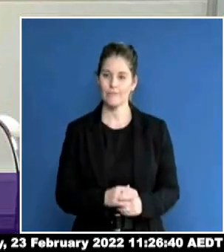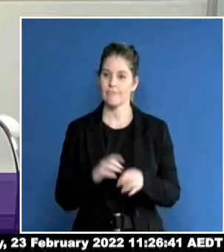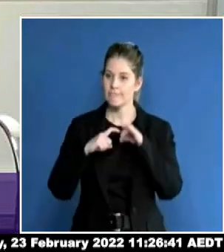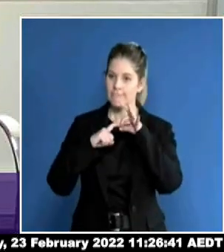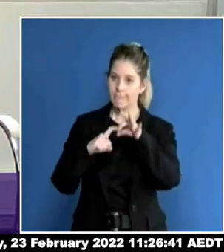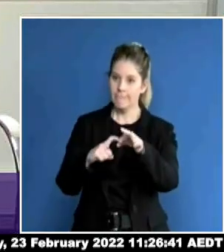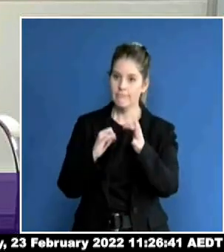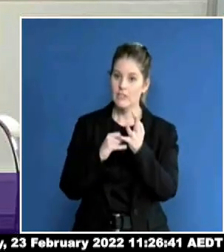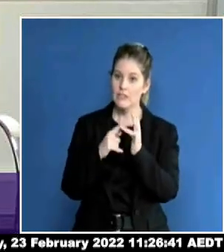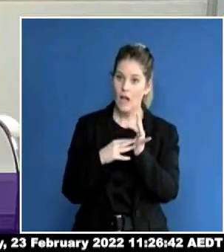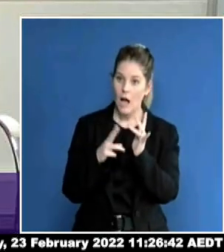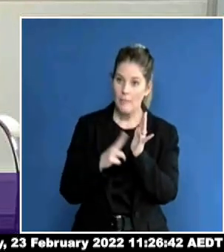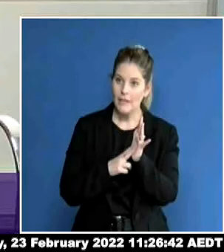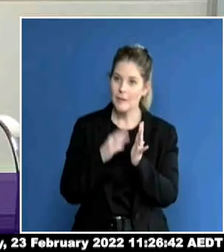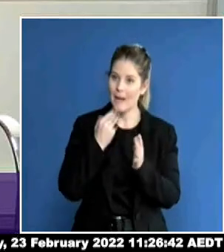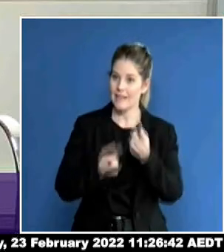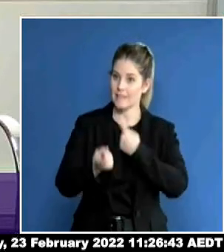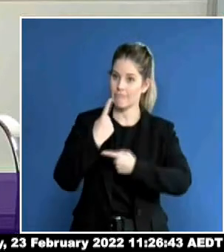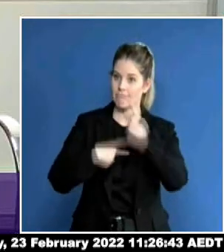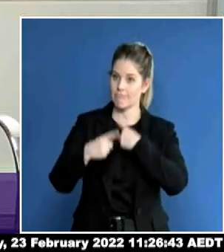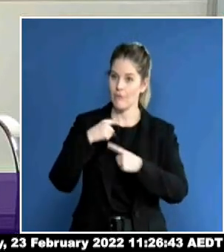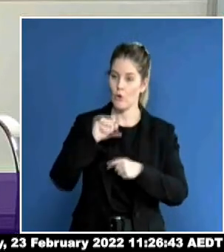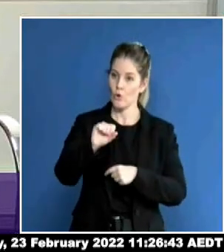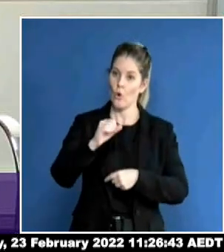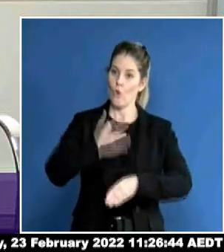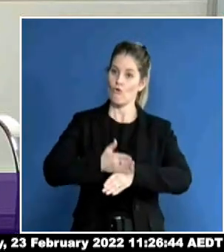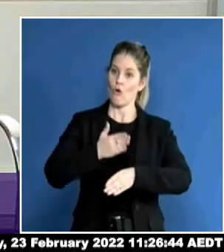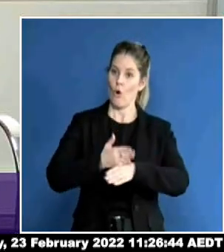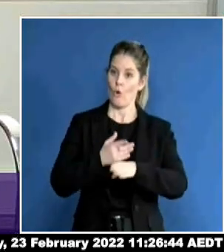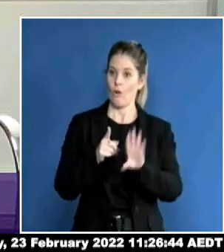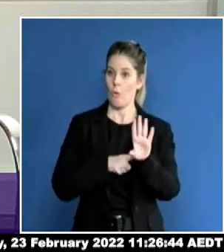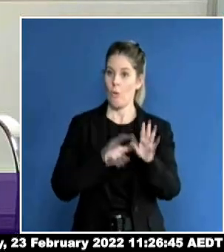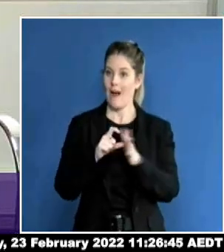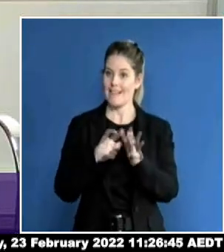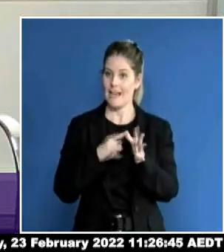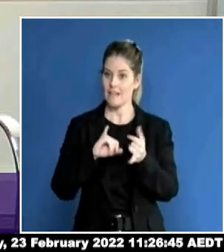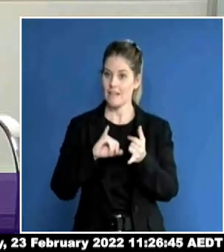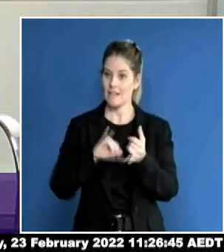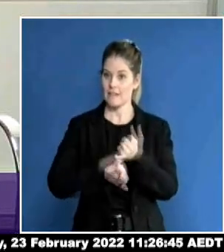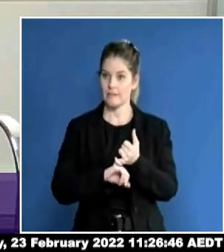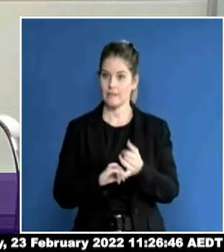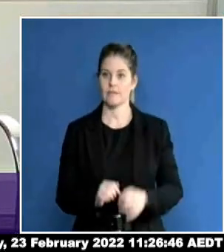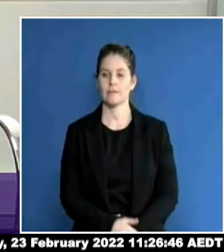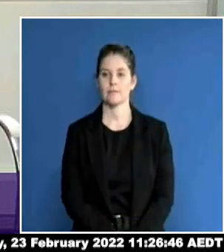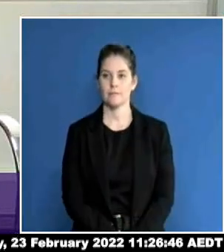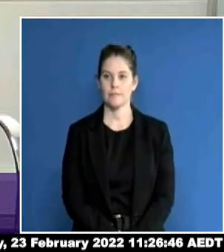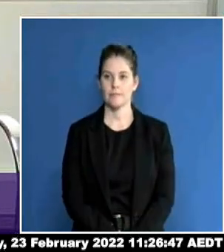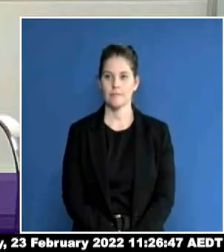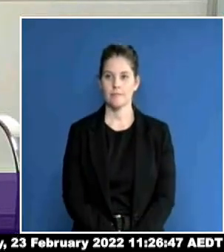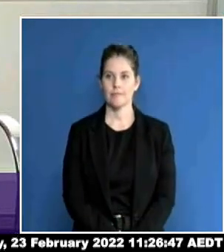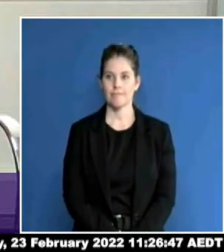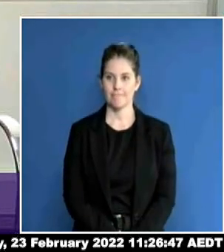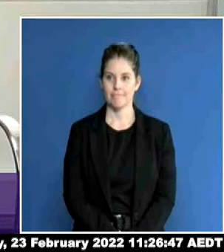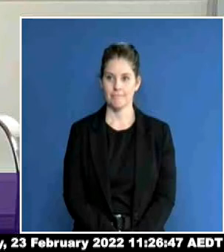Yes, Simon speaking. My role is the Program's Coordinator.